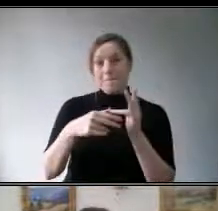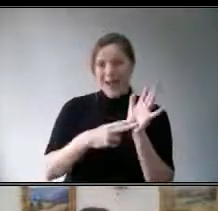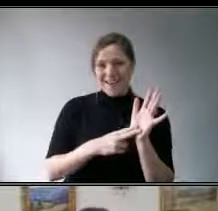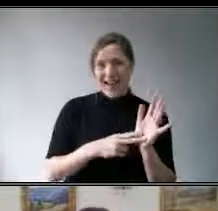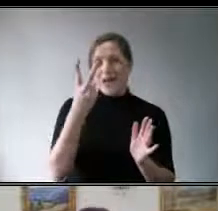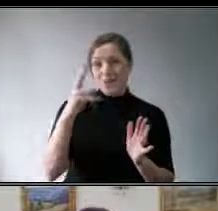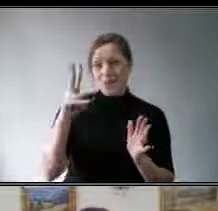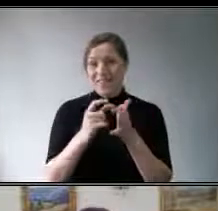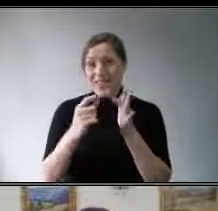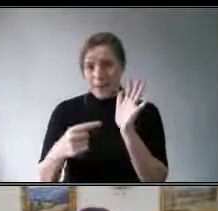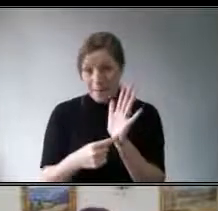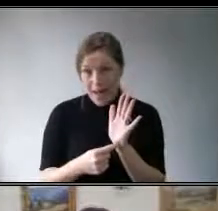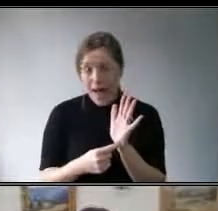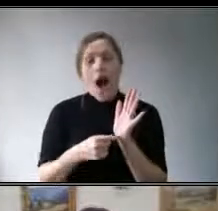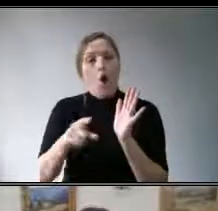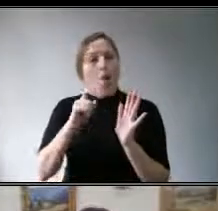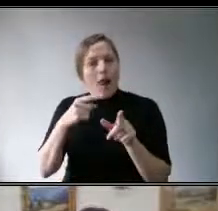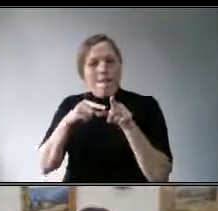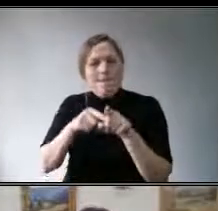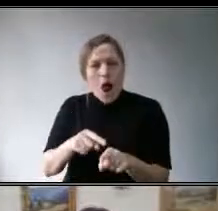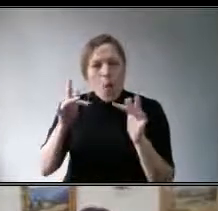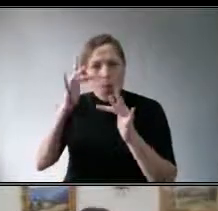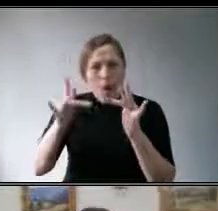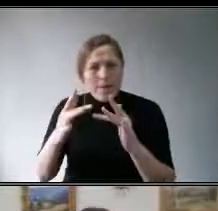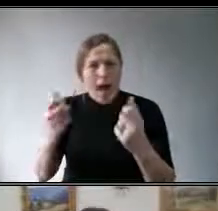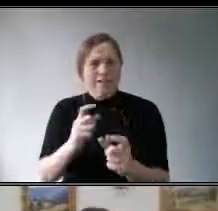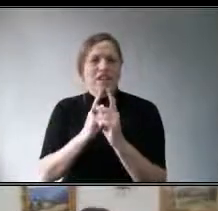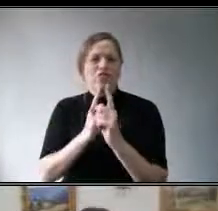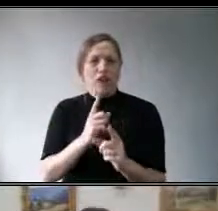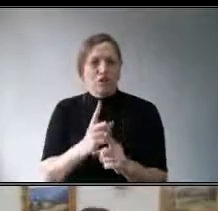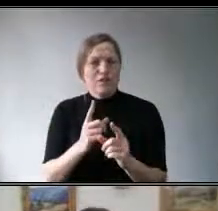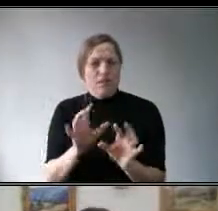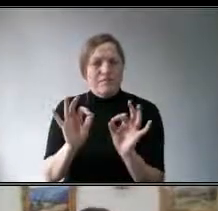time to digest the guidelines before you have to start worrying about writing an application